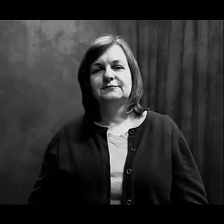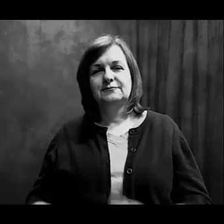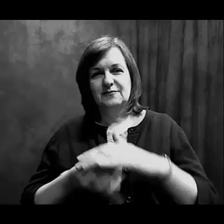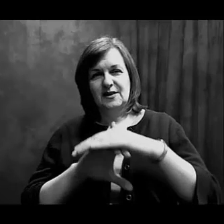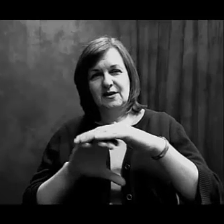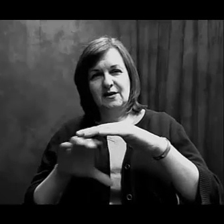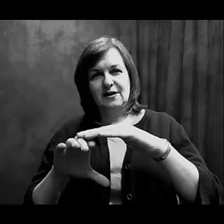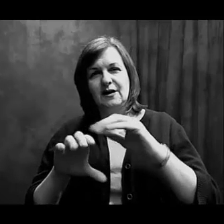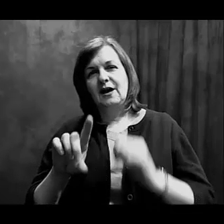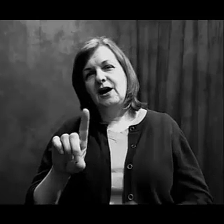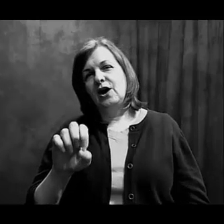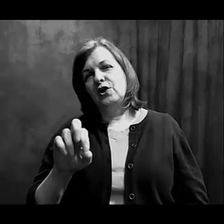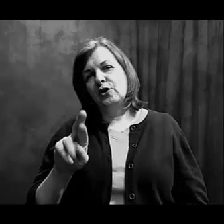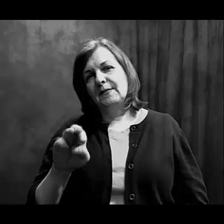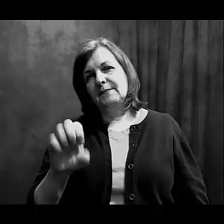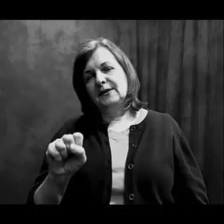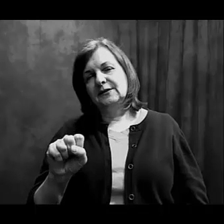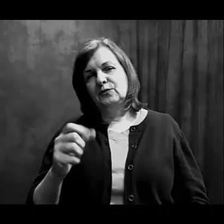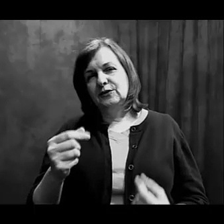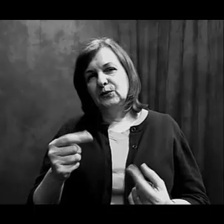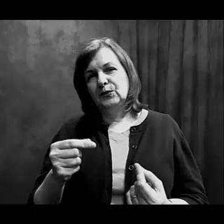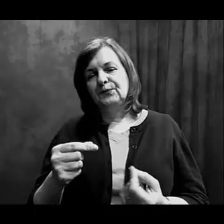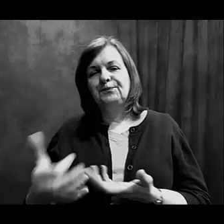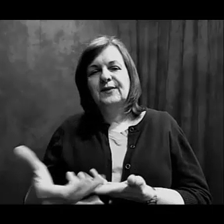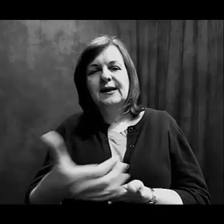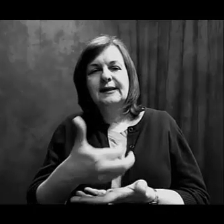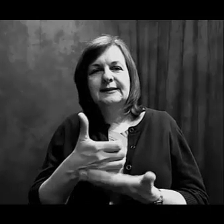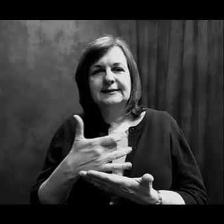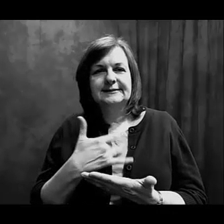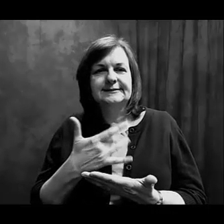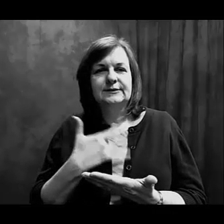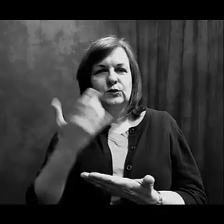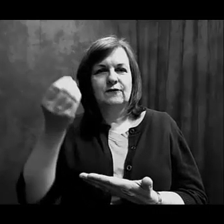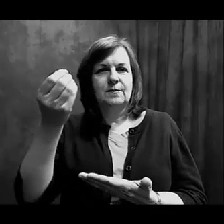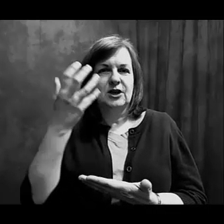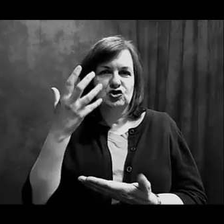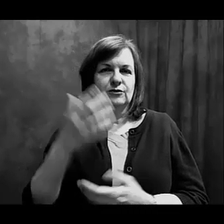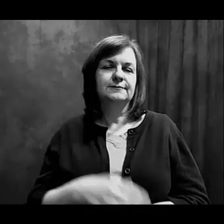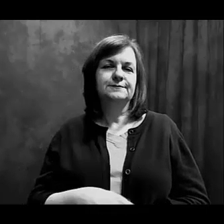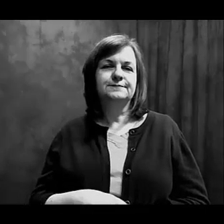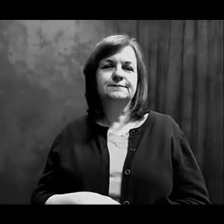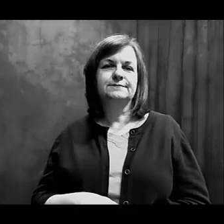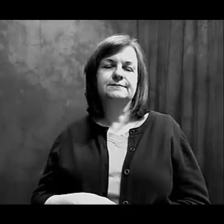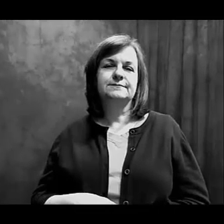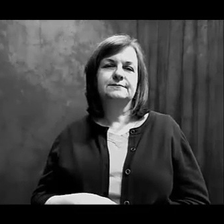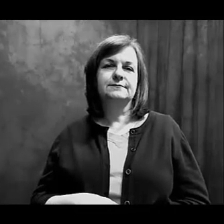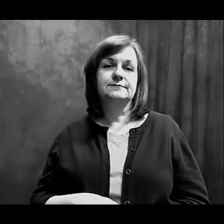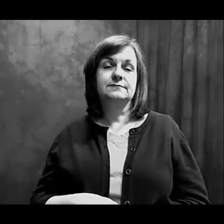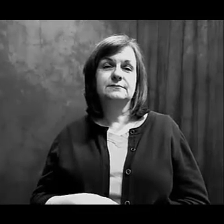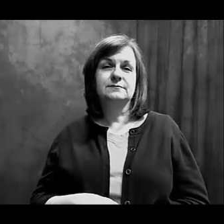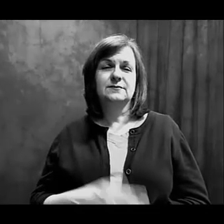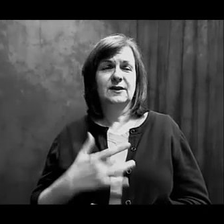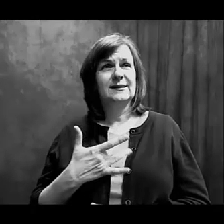the dermis is gonna collect sensory information